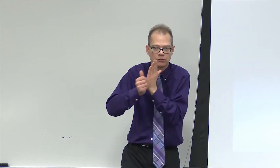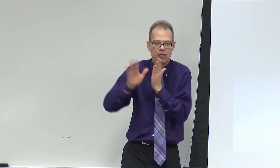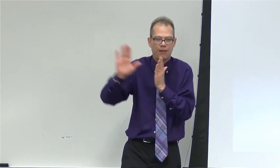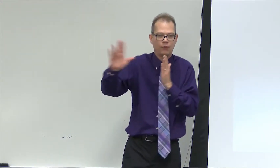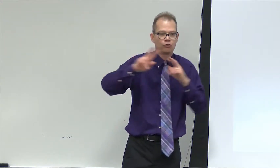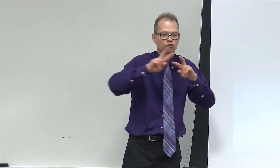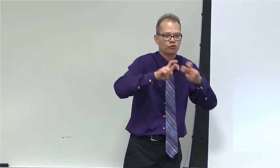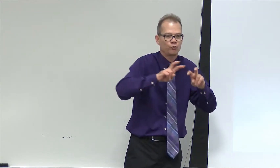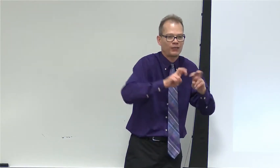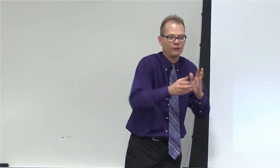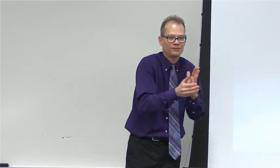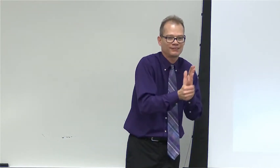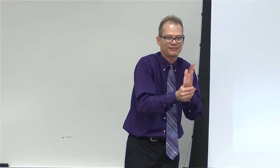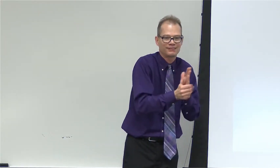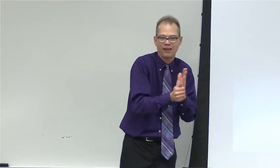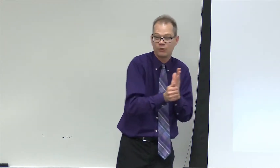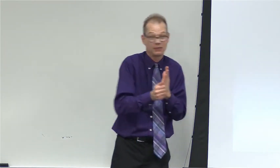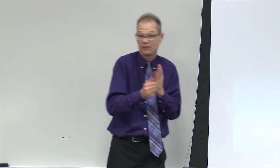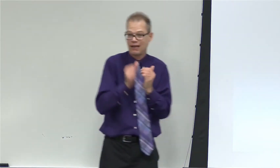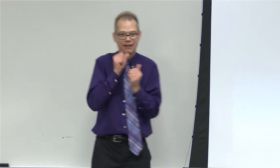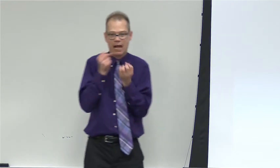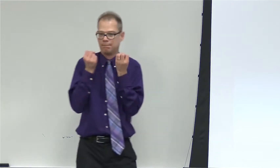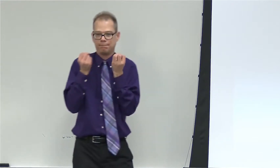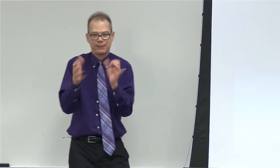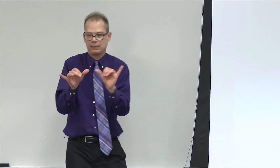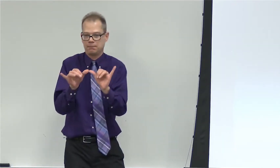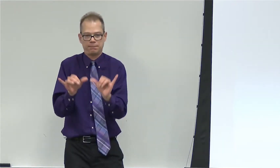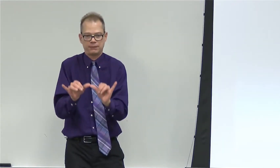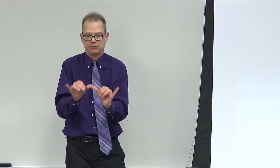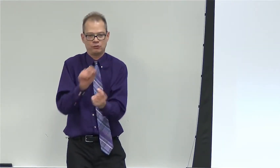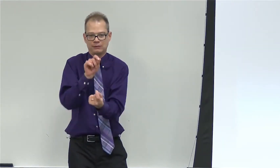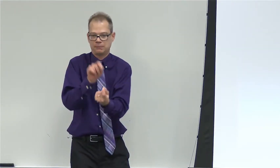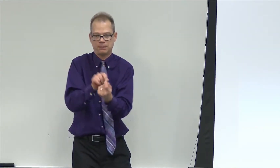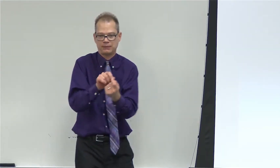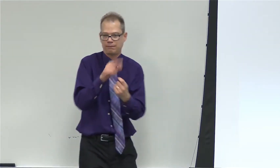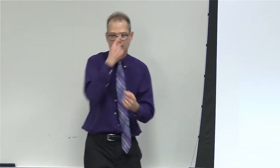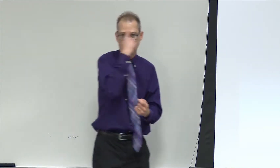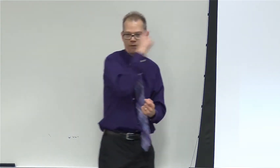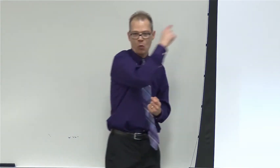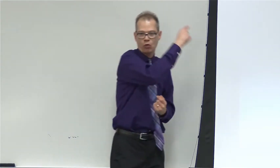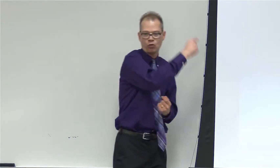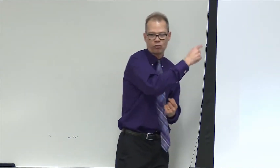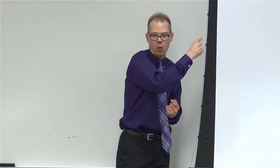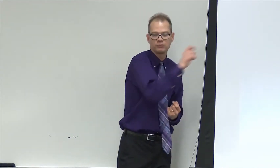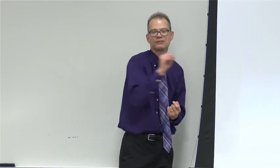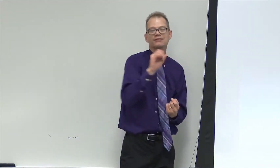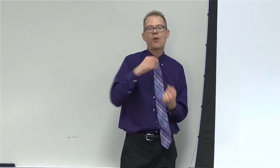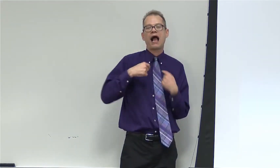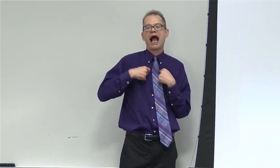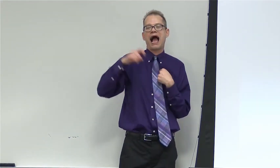what their critical skills are. There haven't been very many measurements that have focused on these,